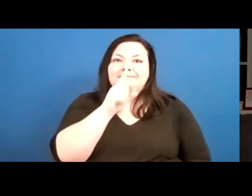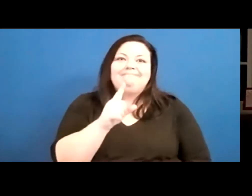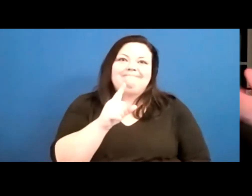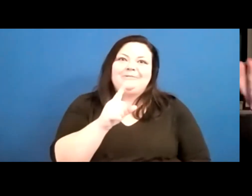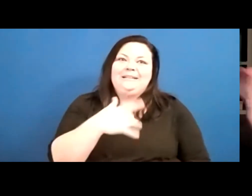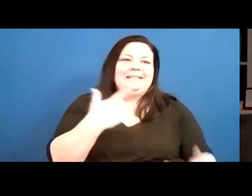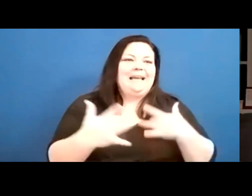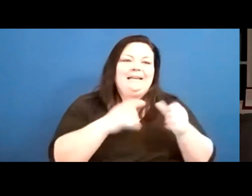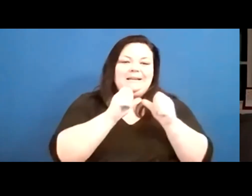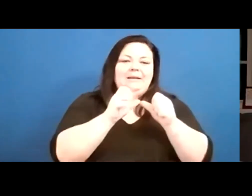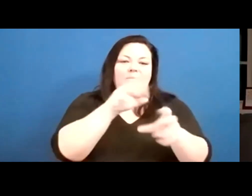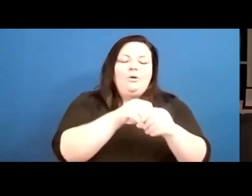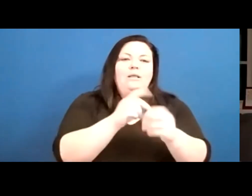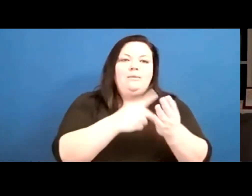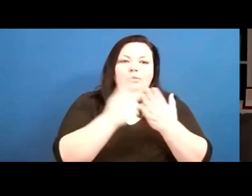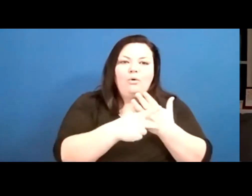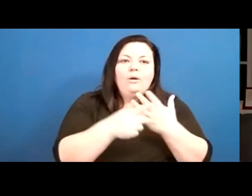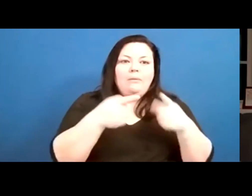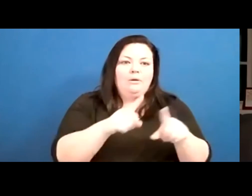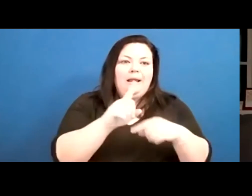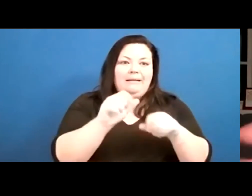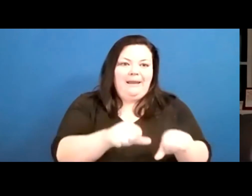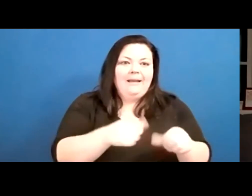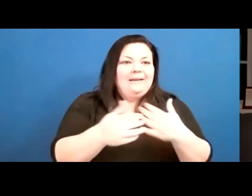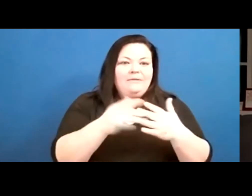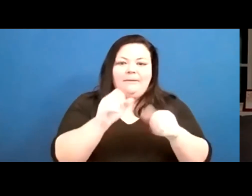the programming as I can, even from a state or a few states away.